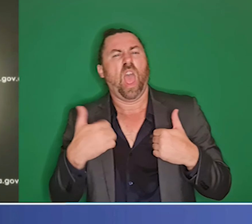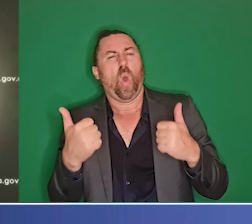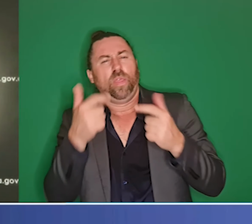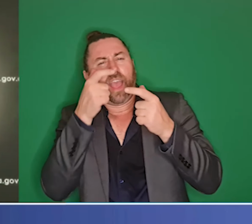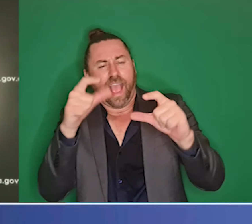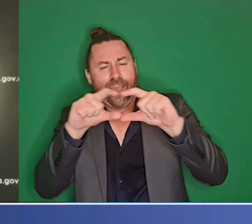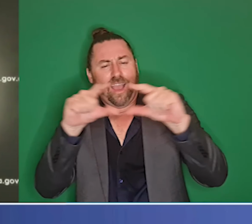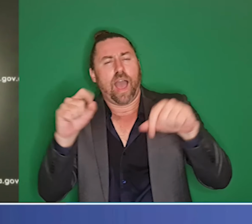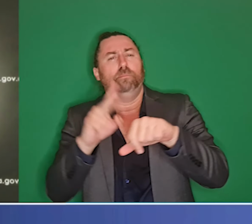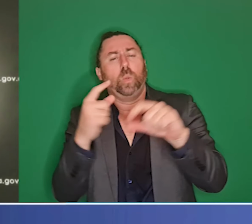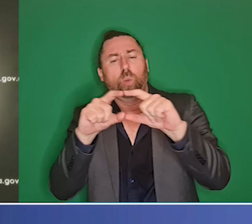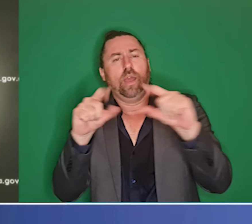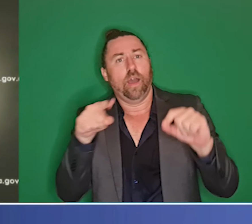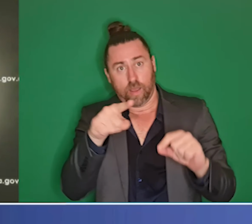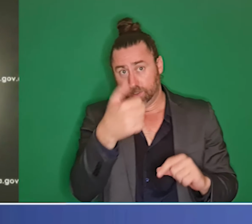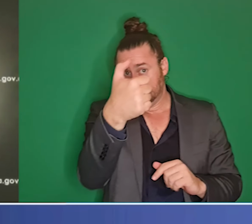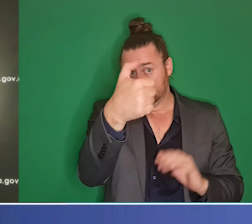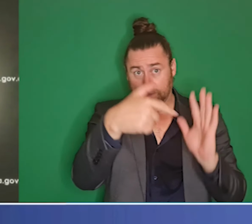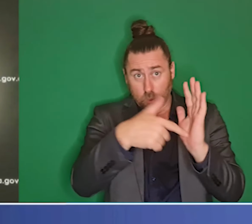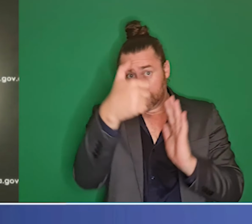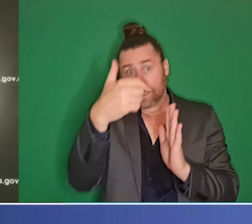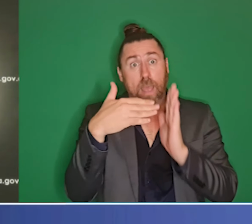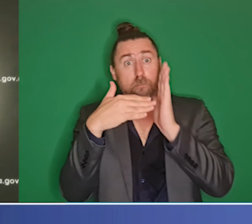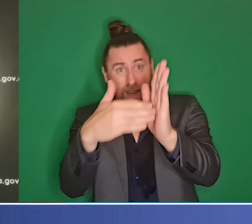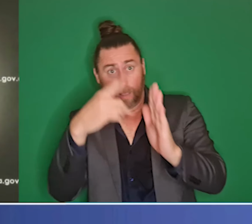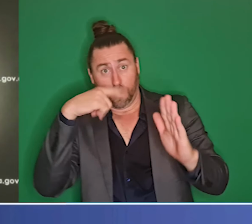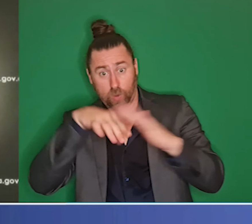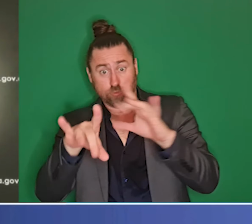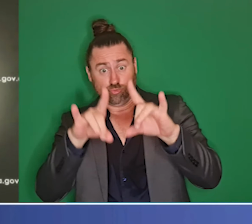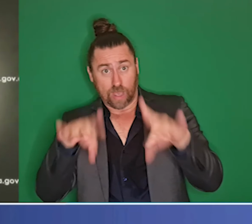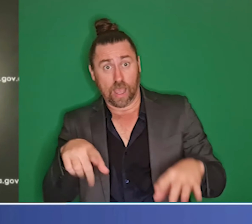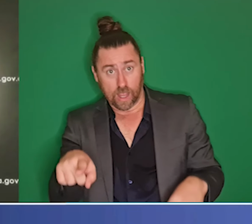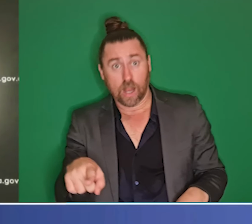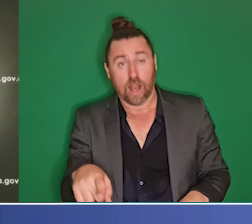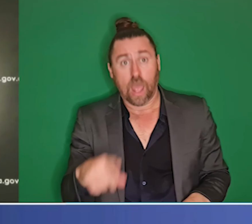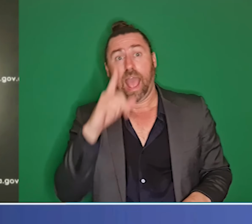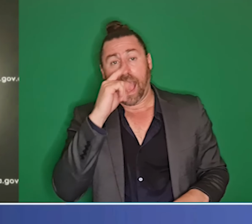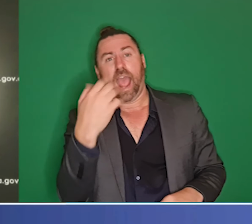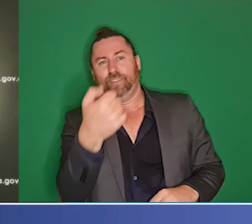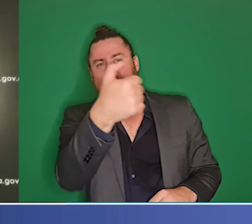which includes 6.6 million Australians with access to 66 million free tests.